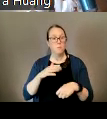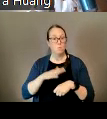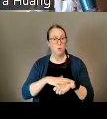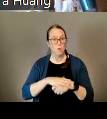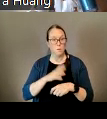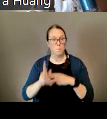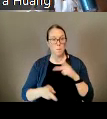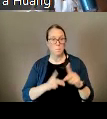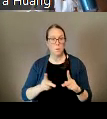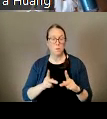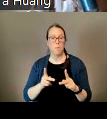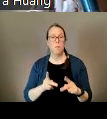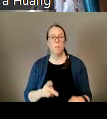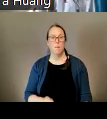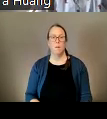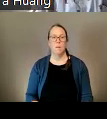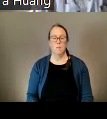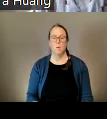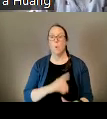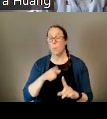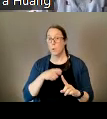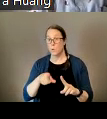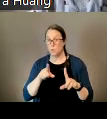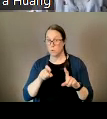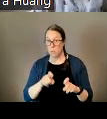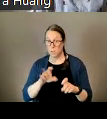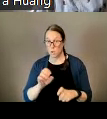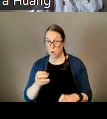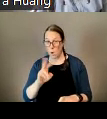when you are testing your own documents or,